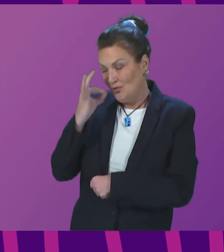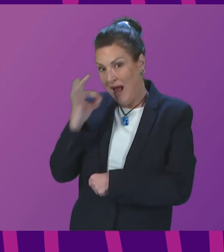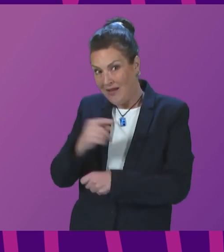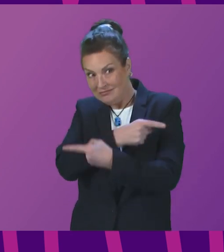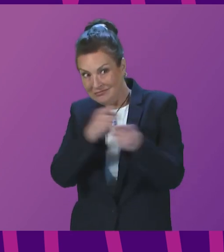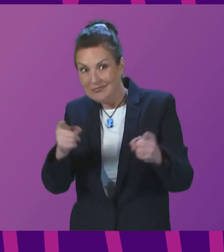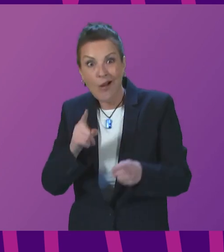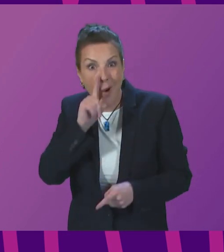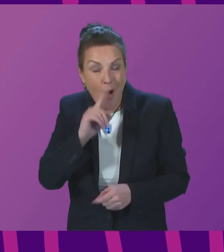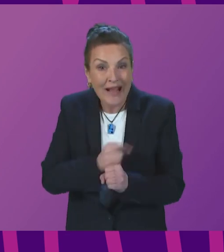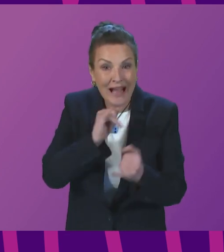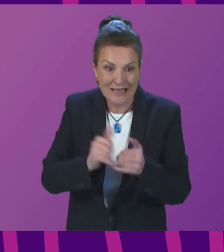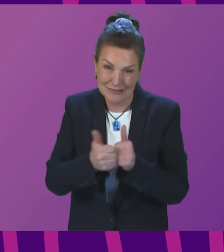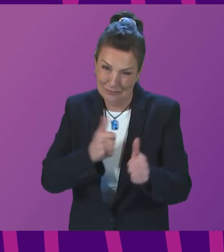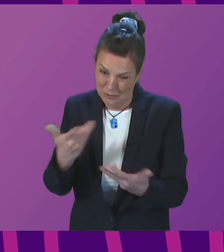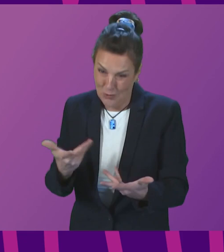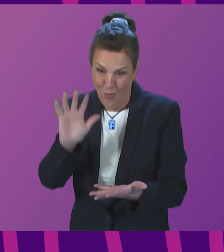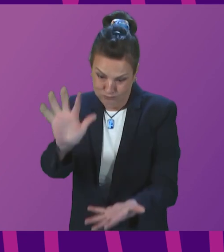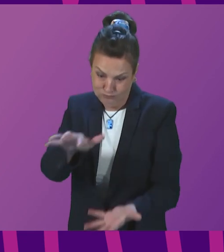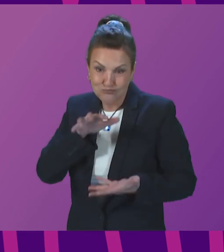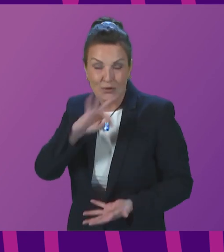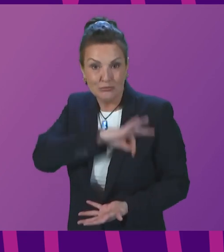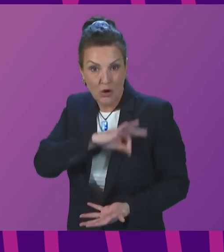including oil and gas companies, that are making significant profits right now.